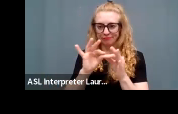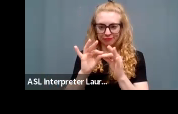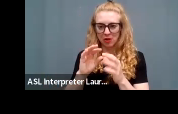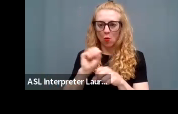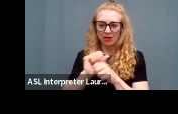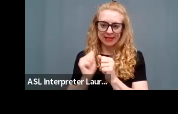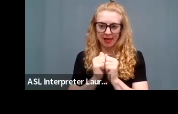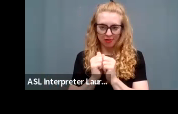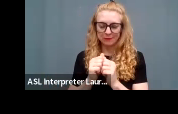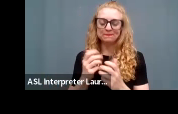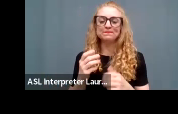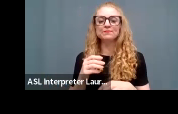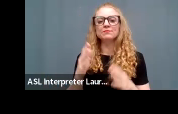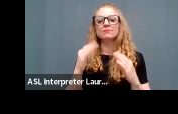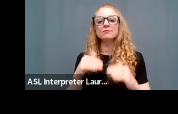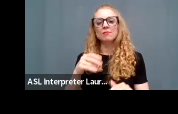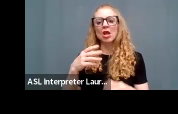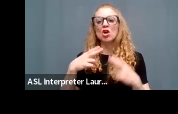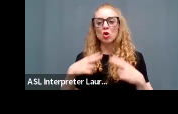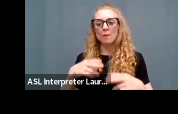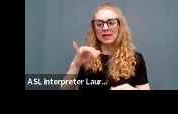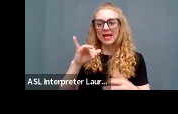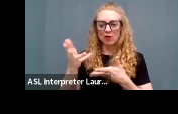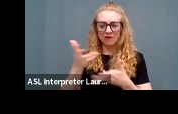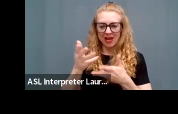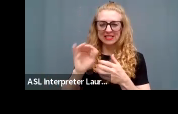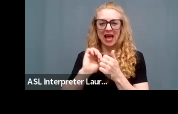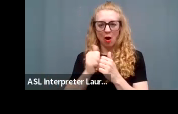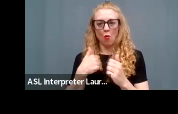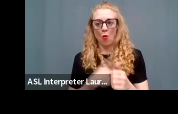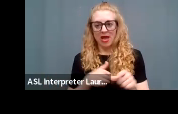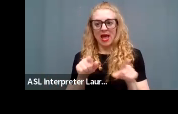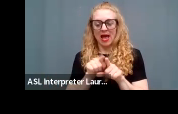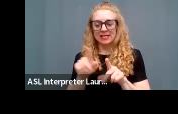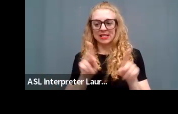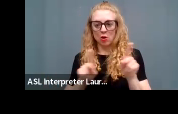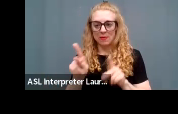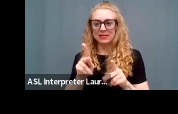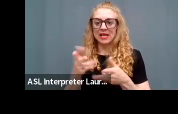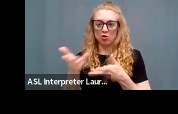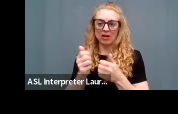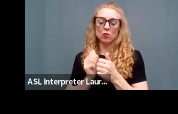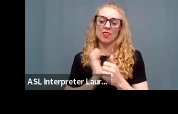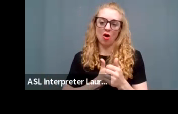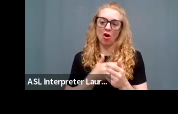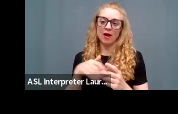the human interface is how we as humans interact with our smart home environment so it could be